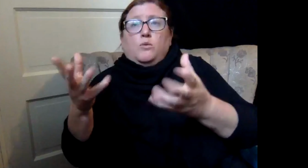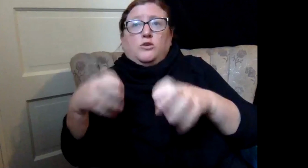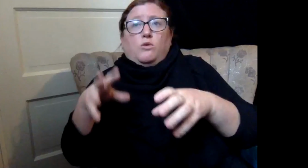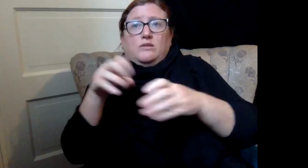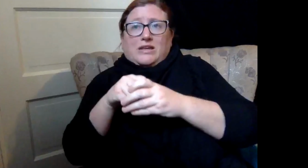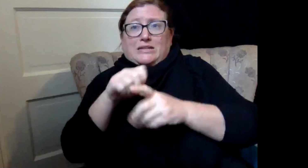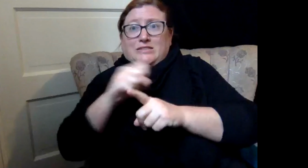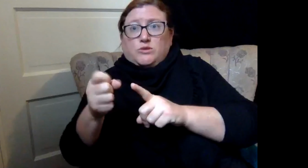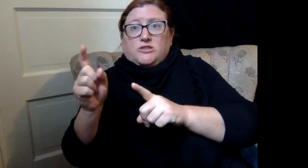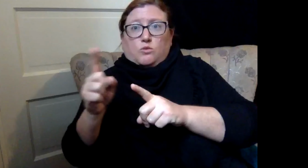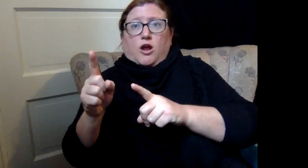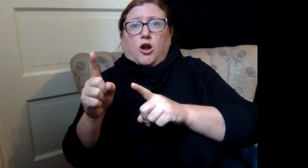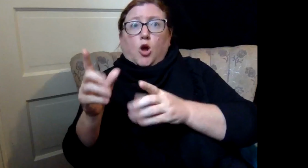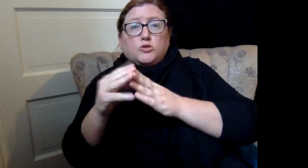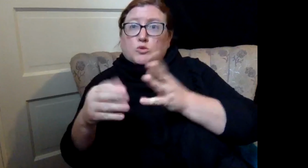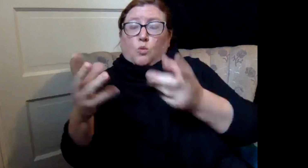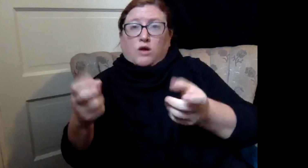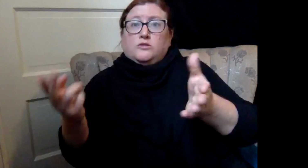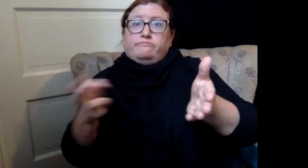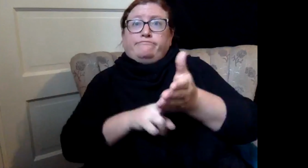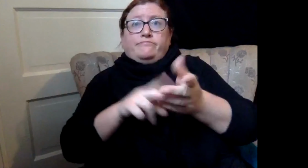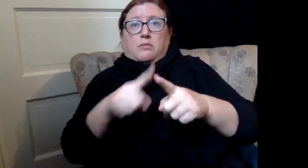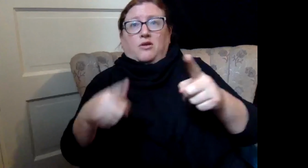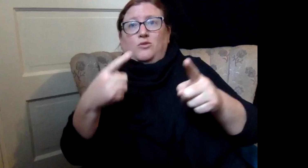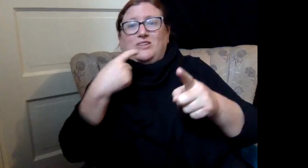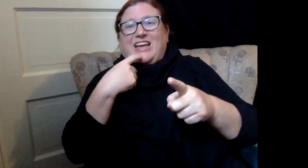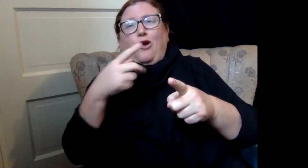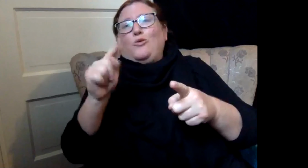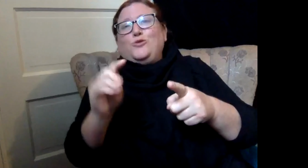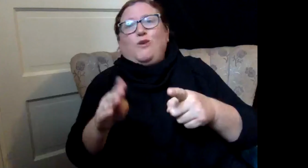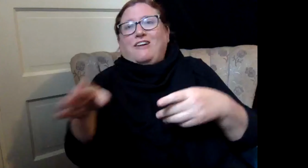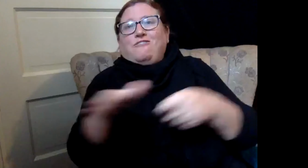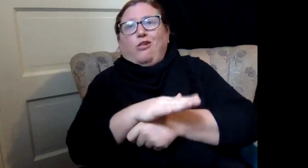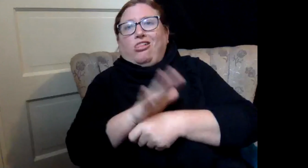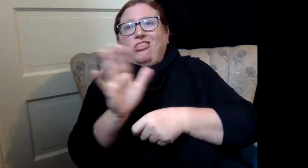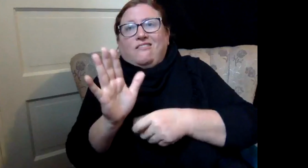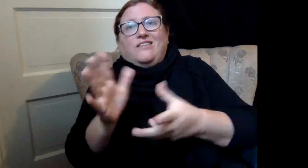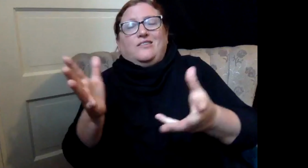appointment kind of student function service. We don't want to be m a situation where we are